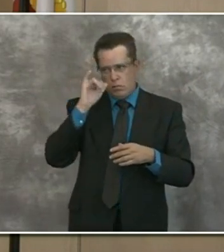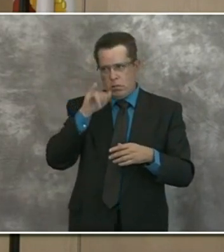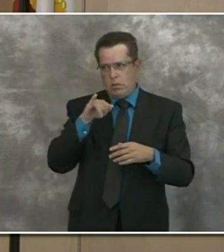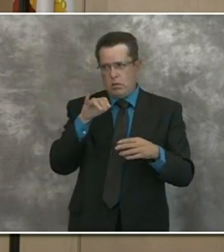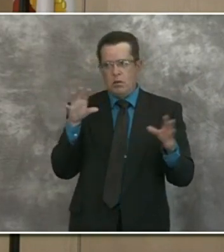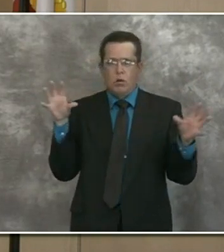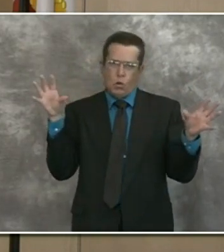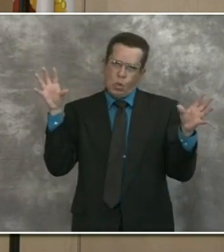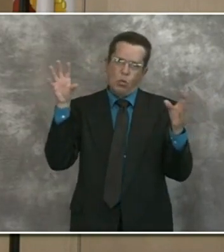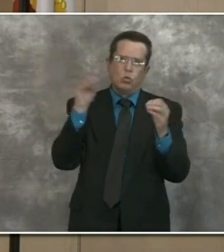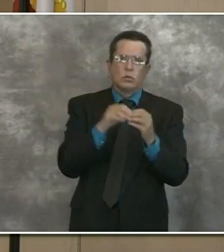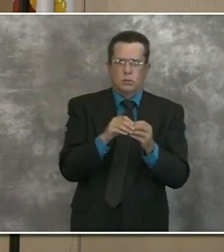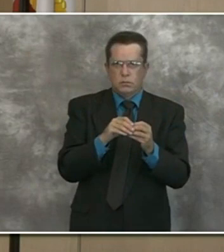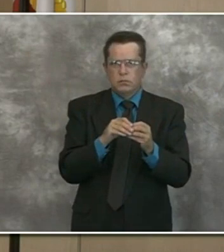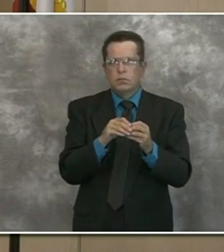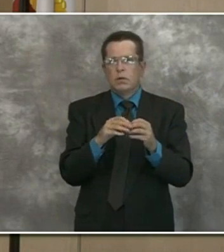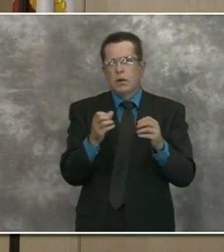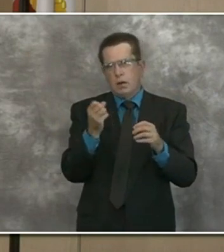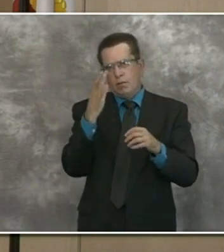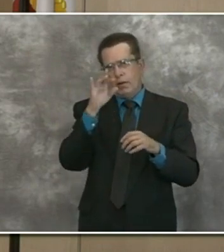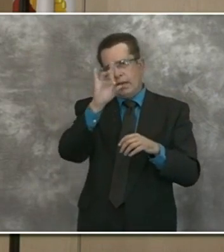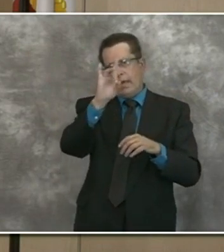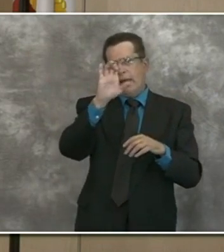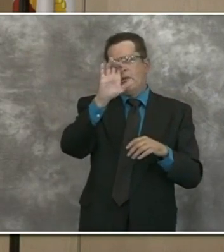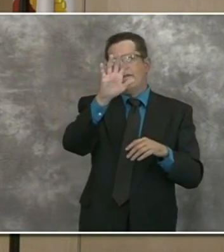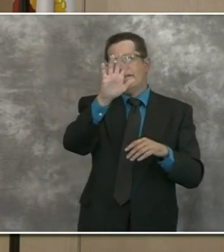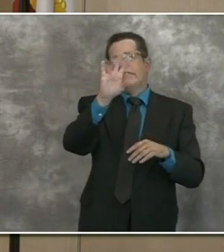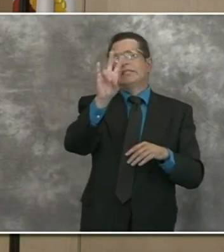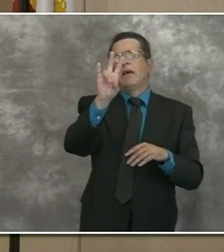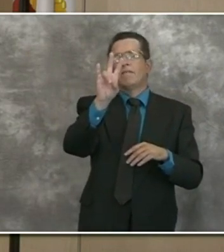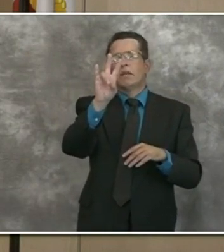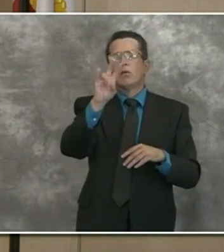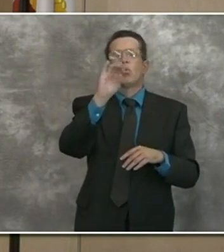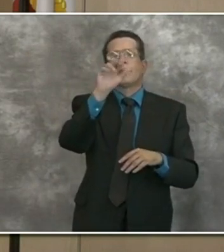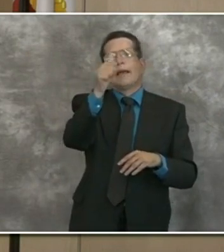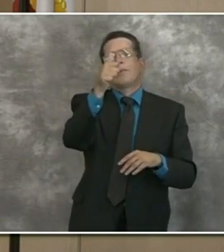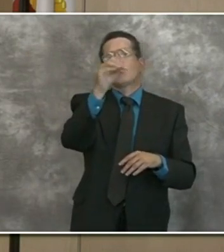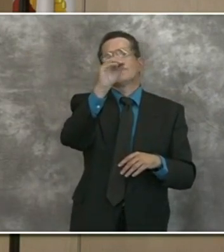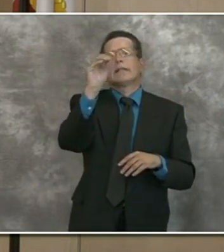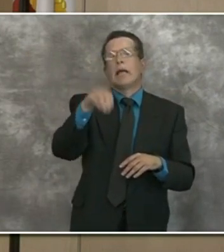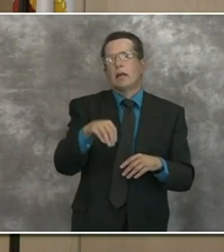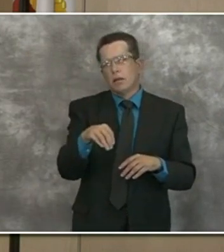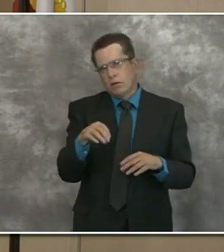CATEGORY. OR TYPES OF SINCE YESTERDAY. THIS INCLUDES THE